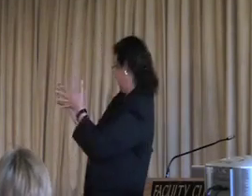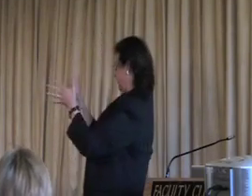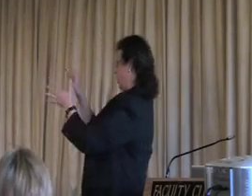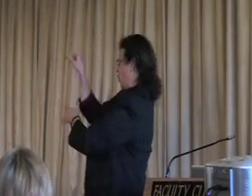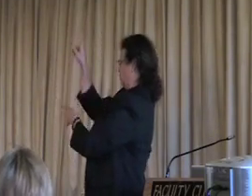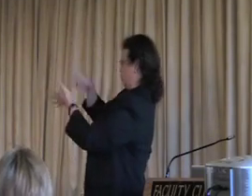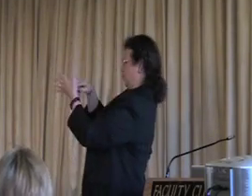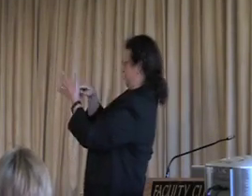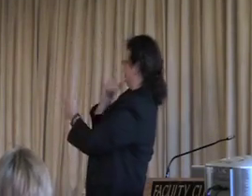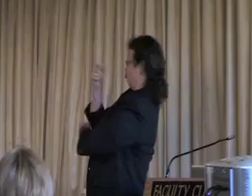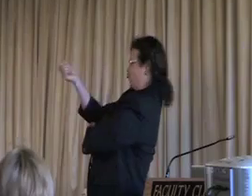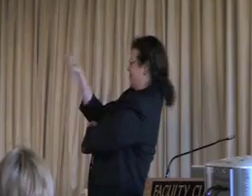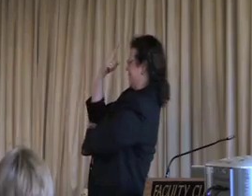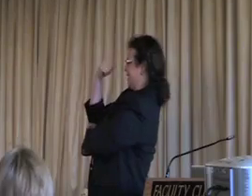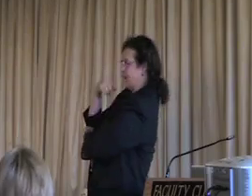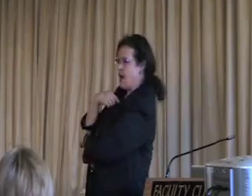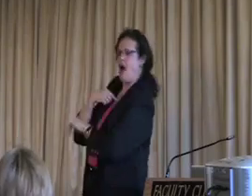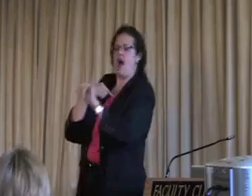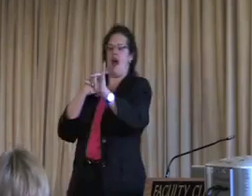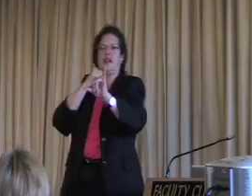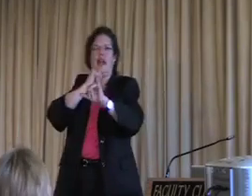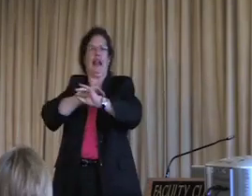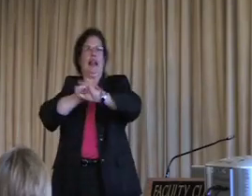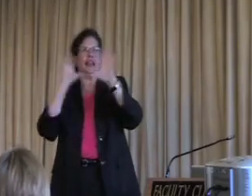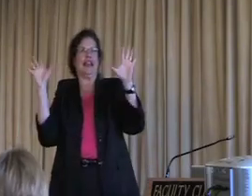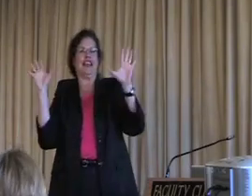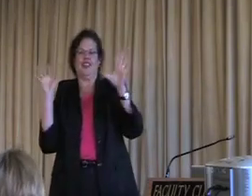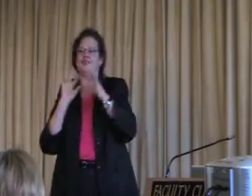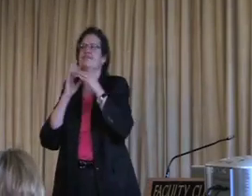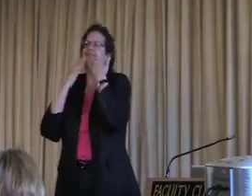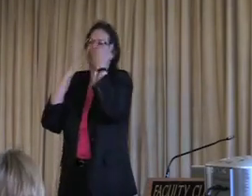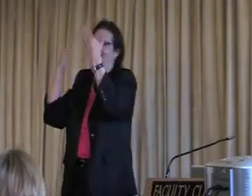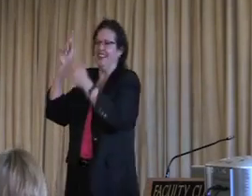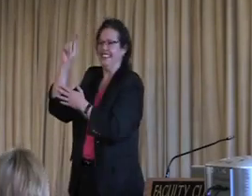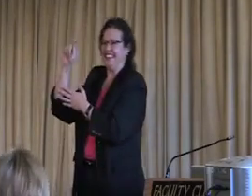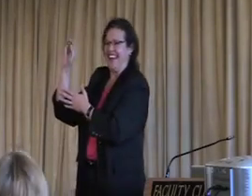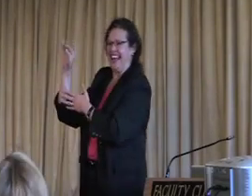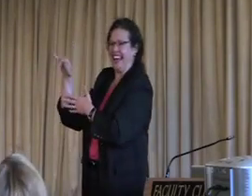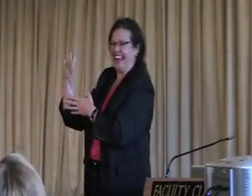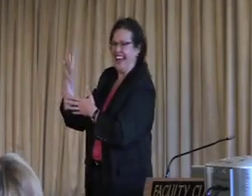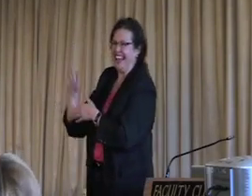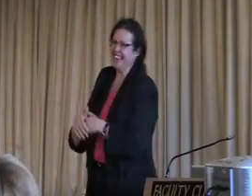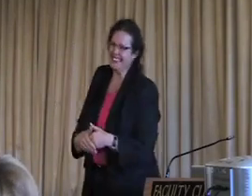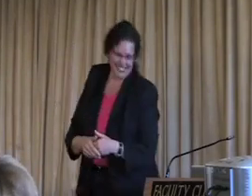ask for clarification. She would -- when she didn't understand, she would get the clarification